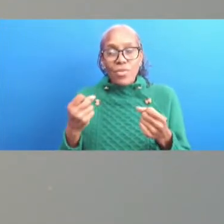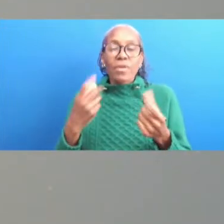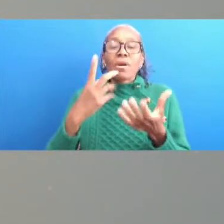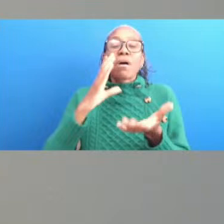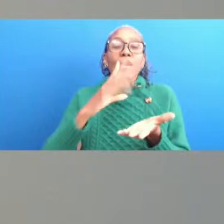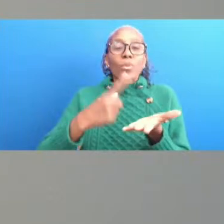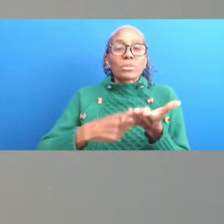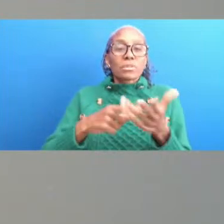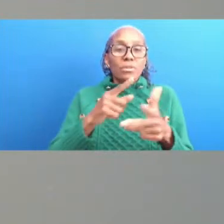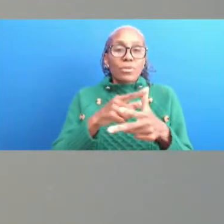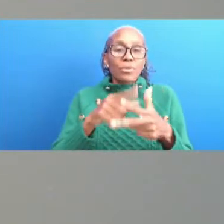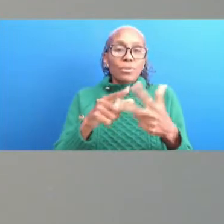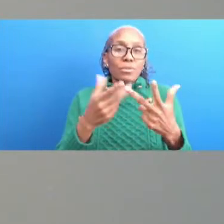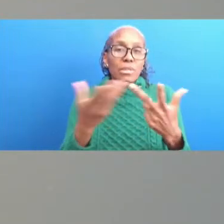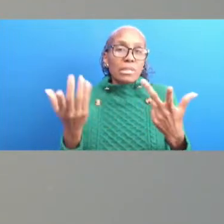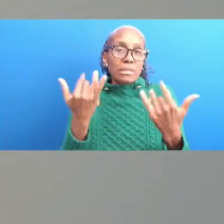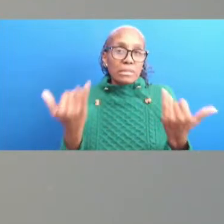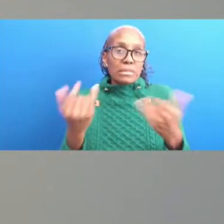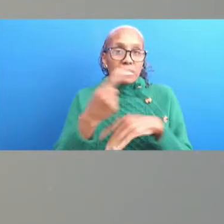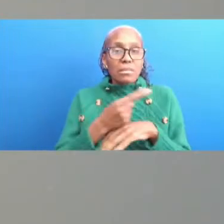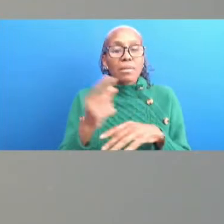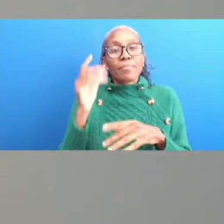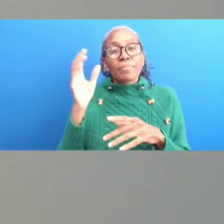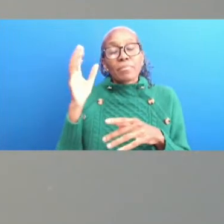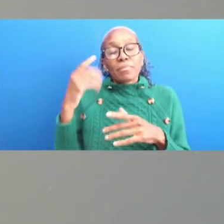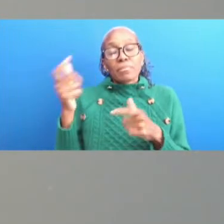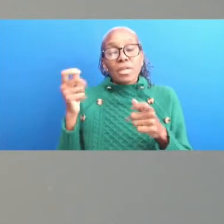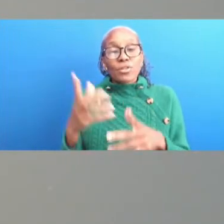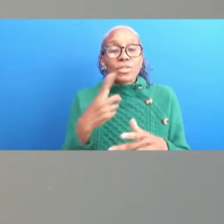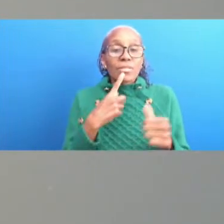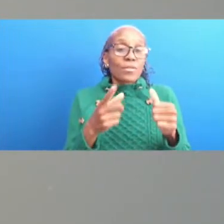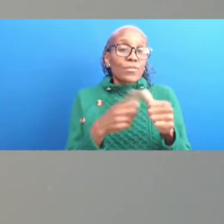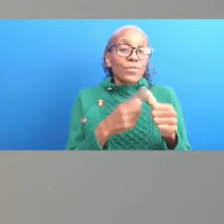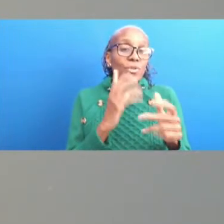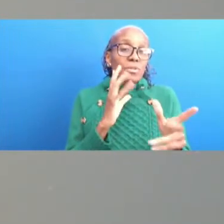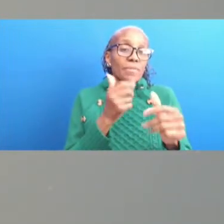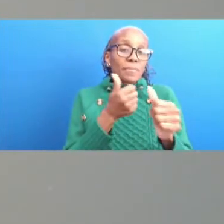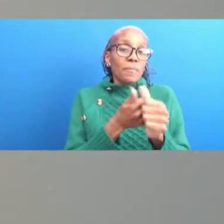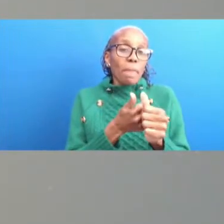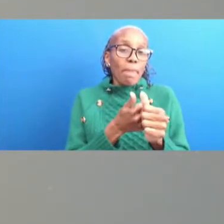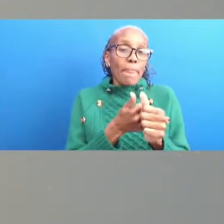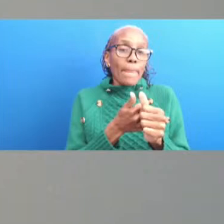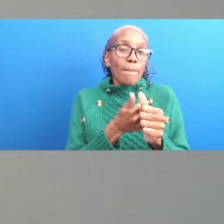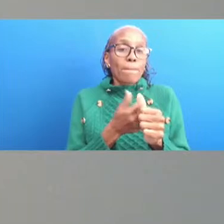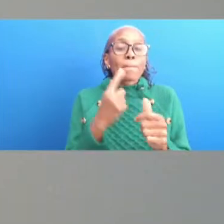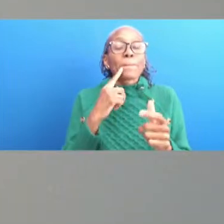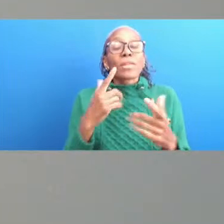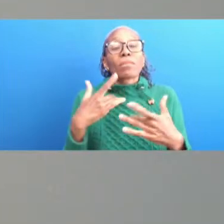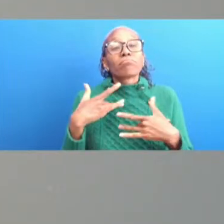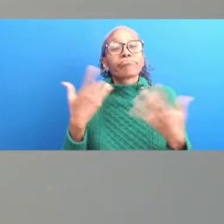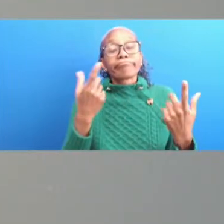AS THE COUNTY'S BOARD OF HEALTH SO I WILL DO THREE THINGS TODAY